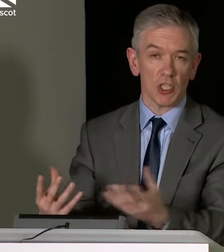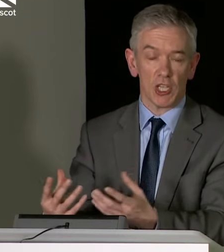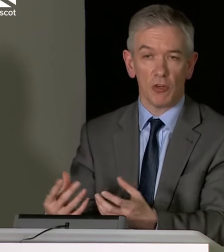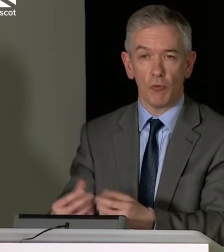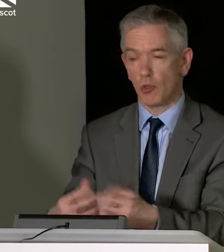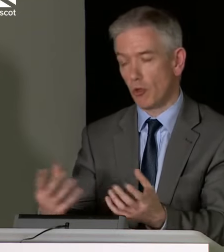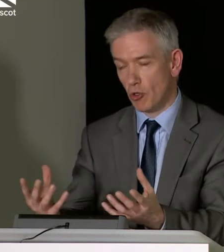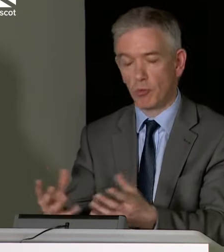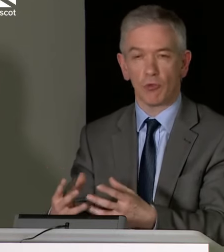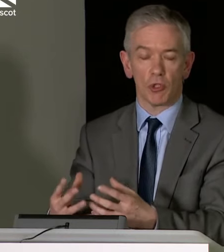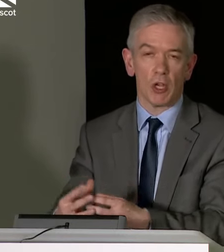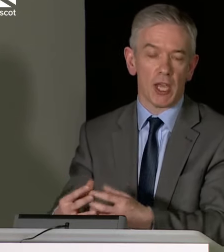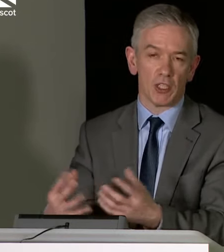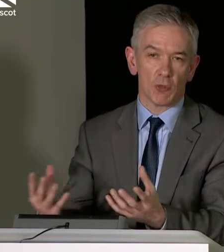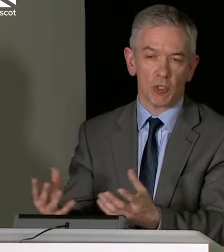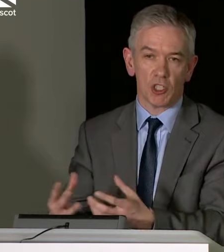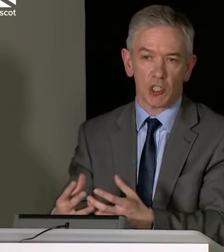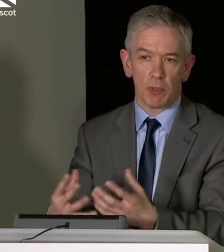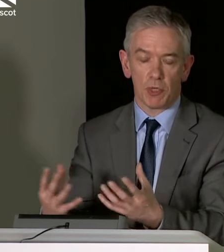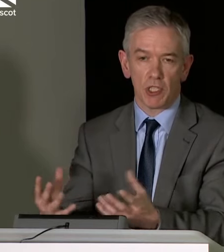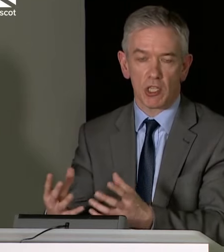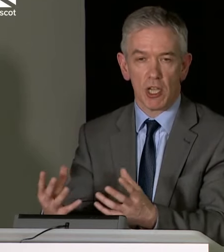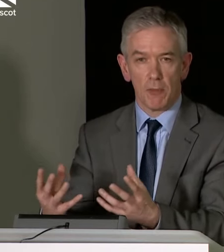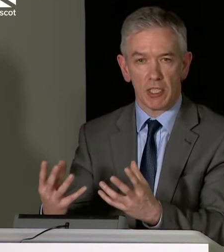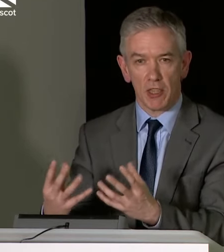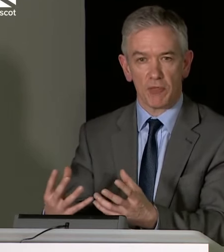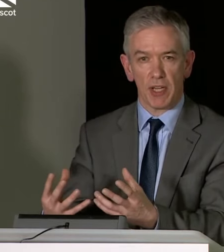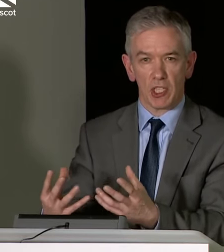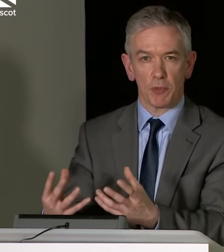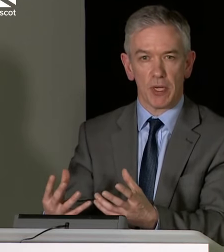care homes, or hospitals, or in some countries it's been prisons, means that this spreads,